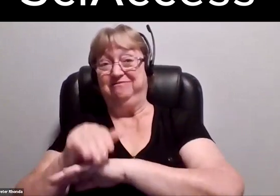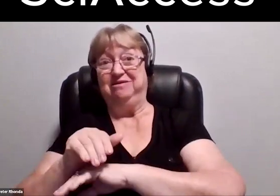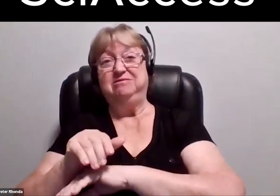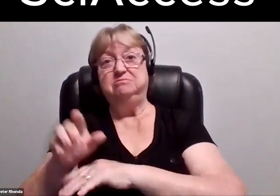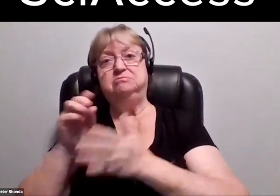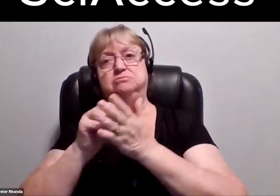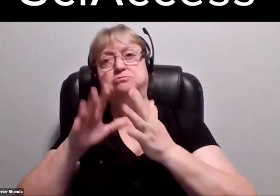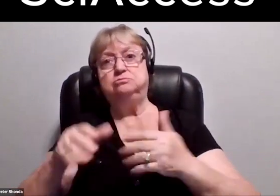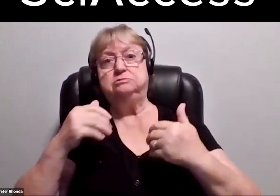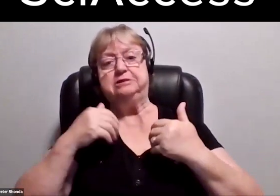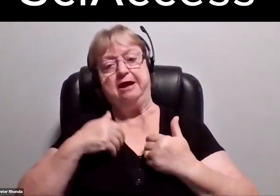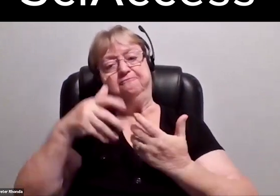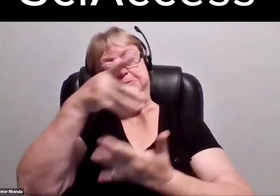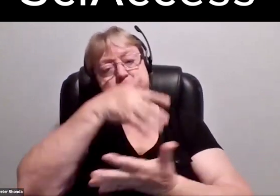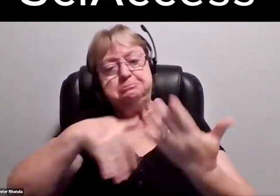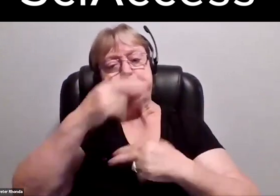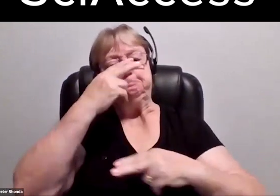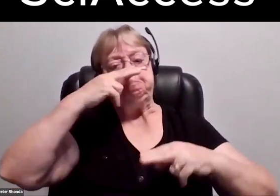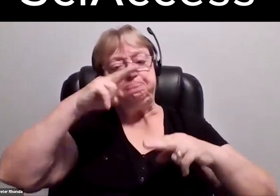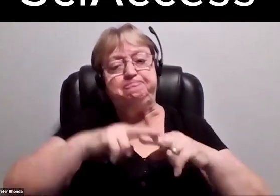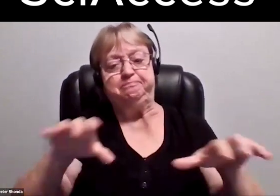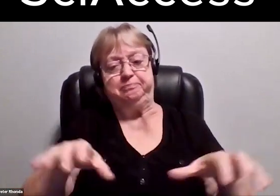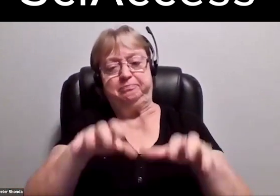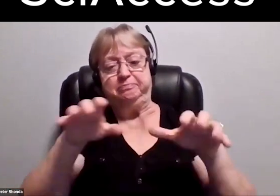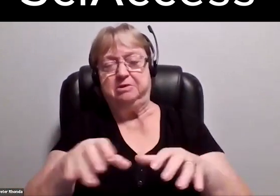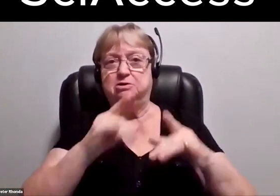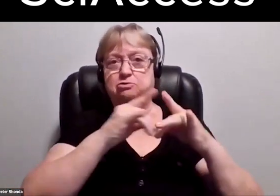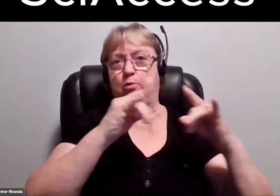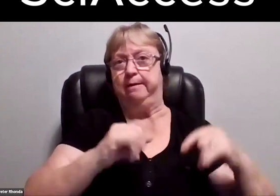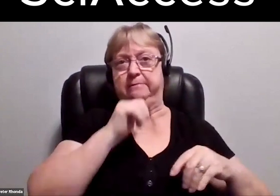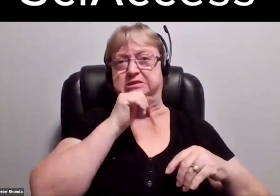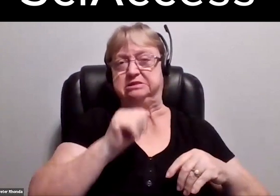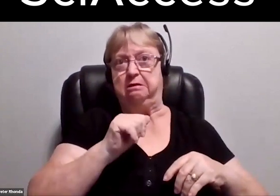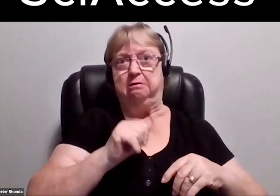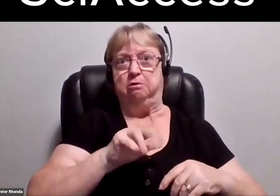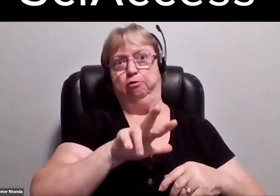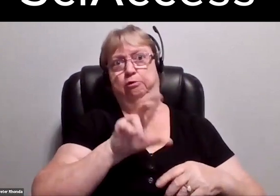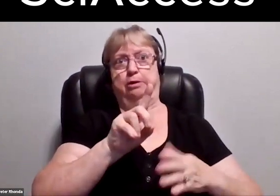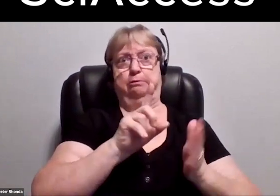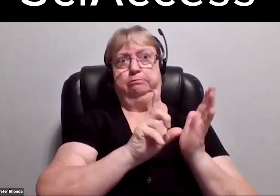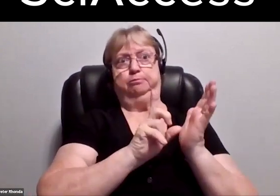social and recreational activities, so the camp is not just the 3D printing and STEM during the day,